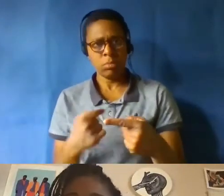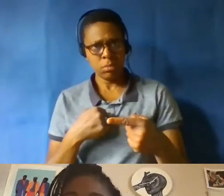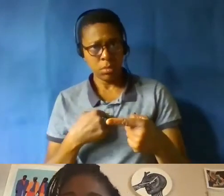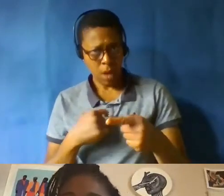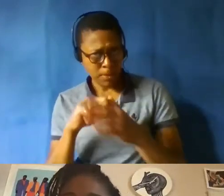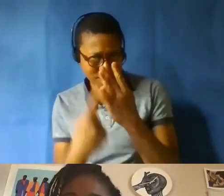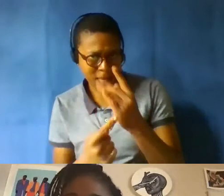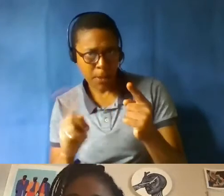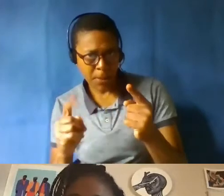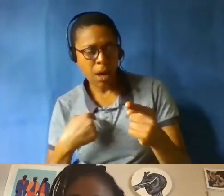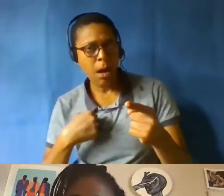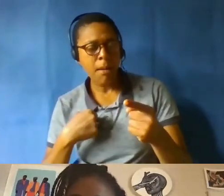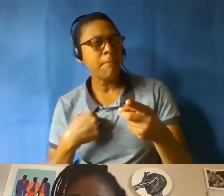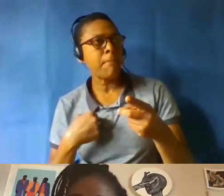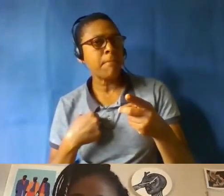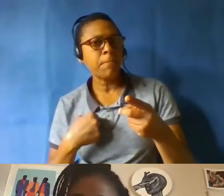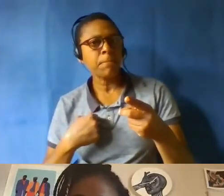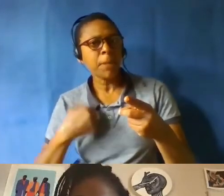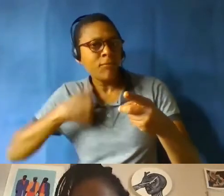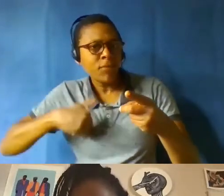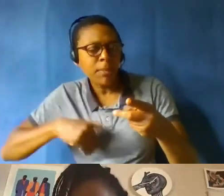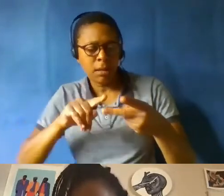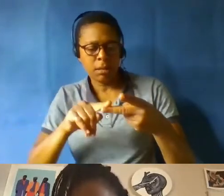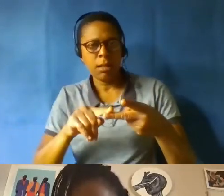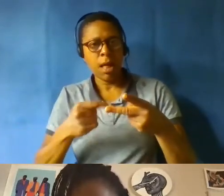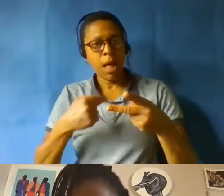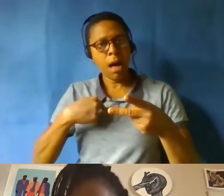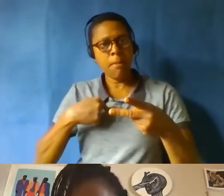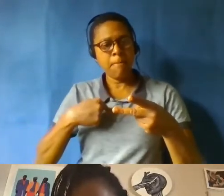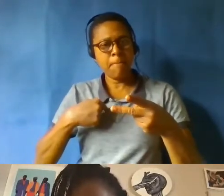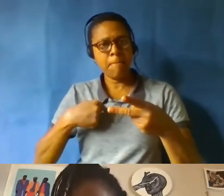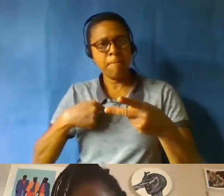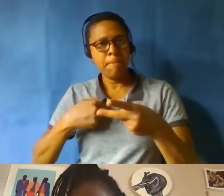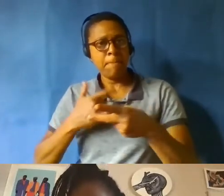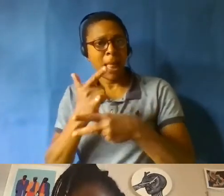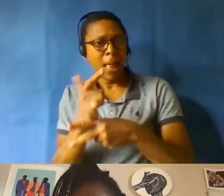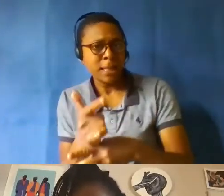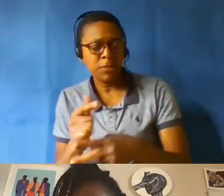particular is you know sexual identity and and so there was that idea that I